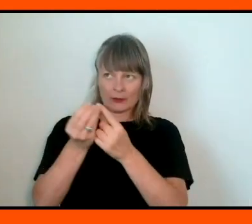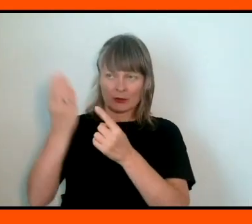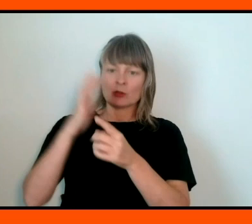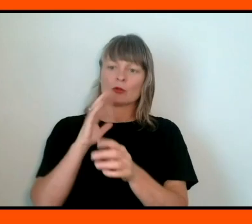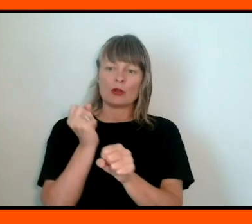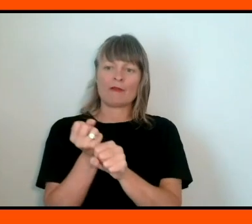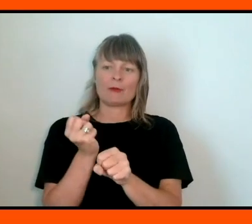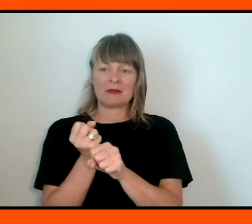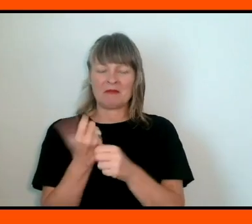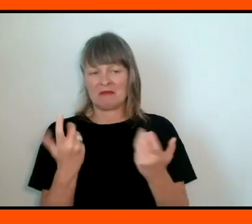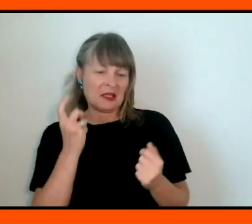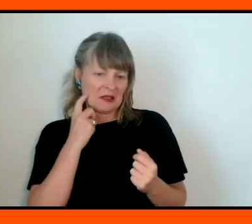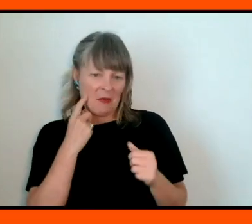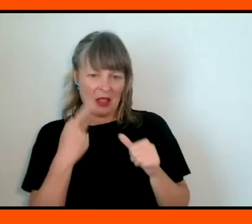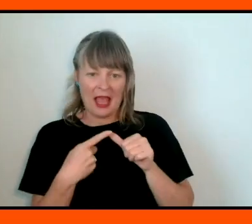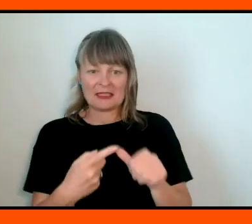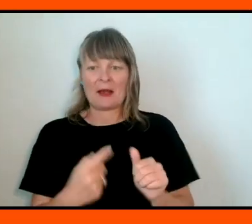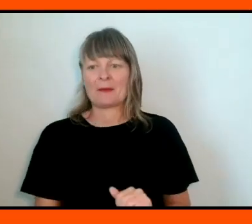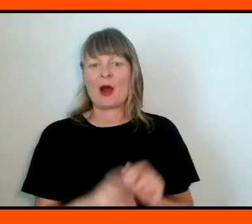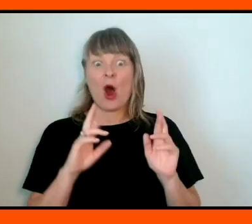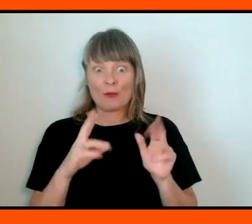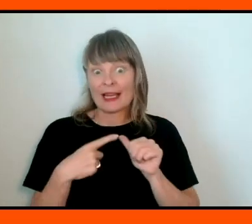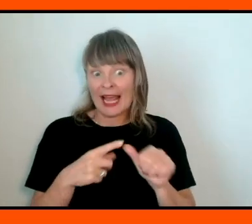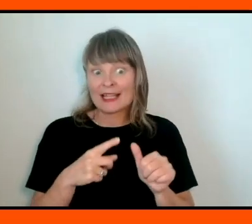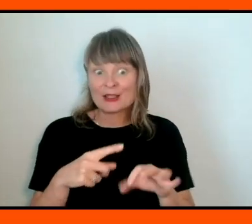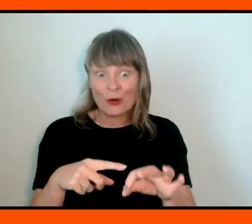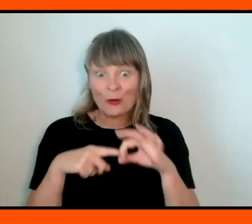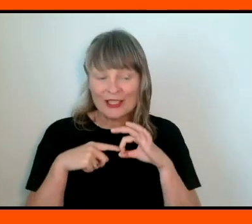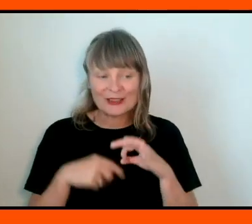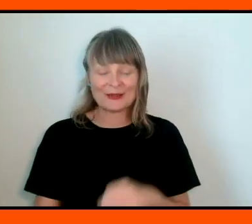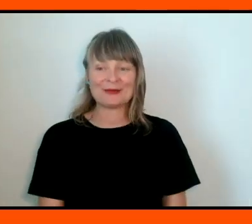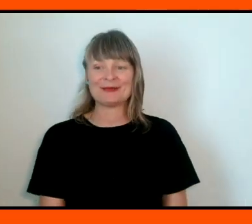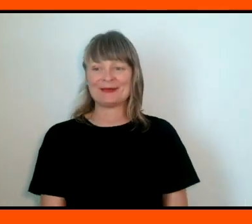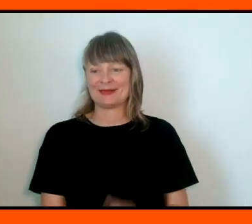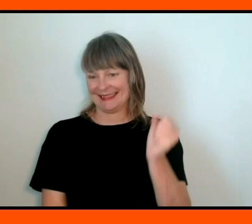I hope that actually answers the question for people. It does.